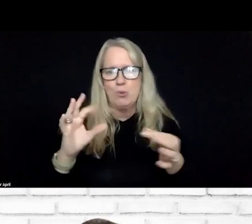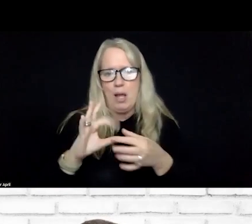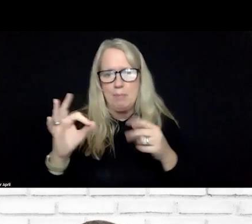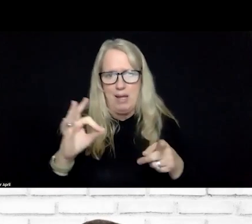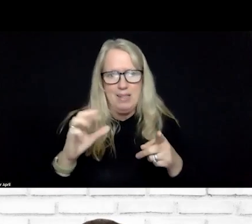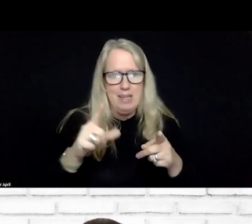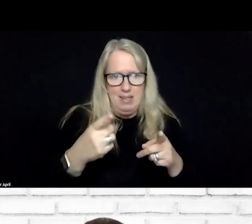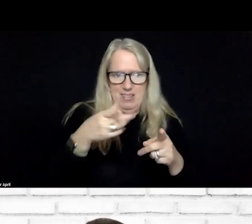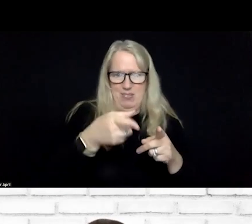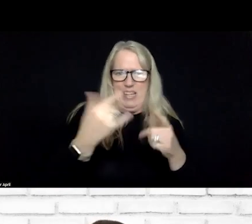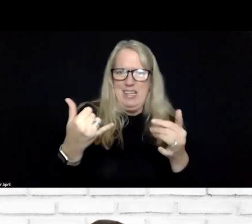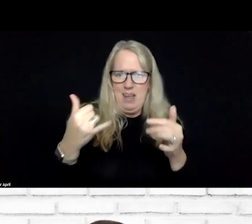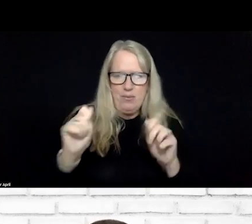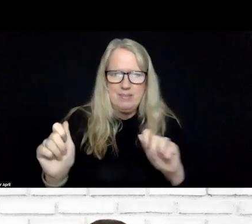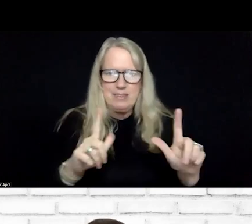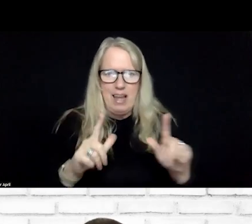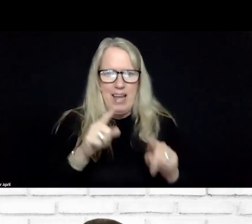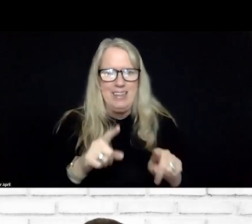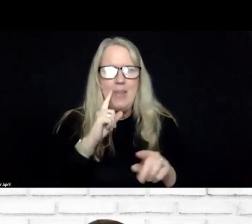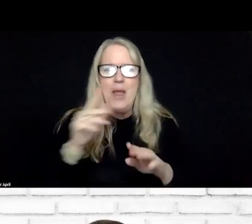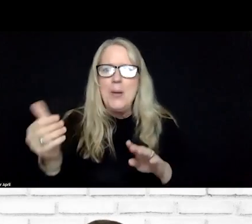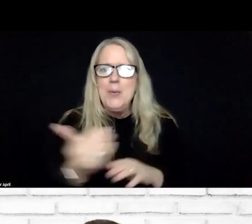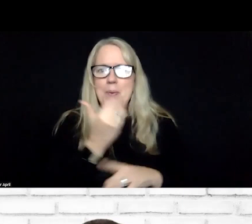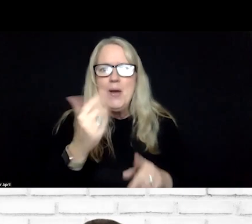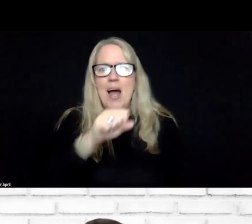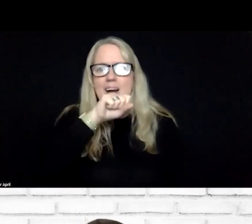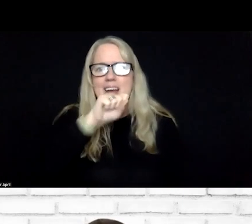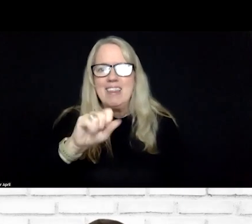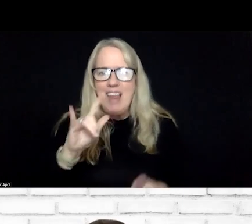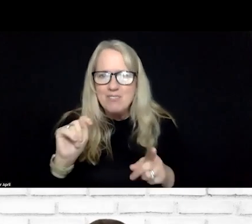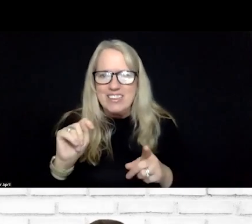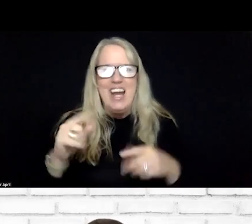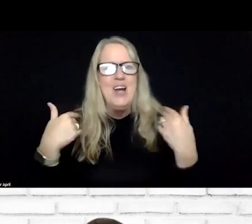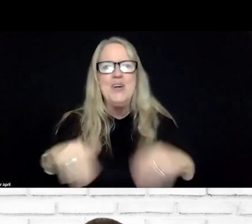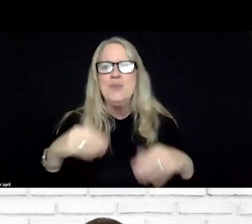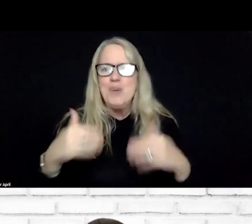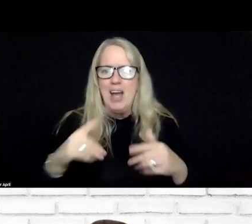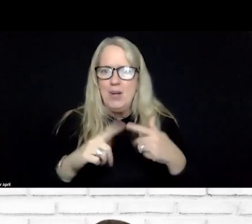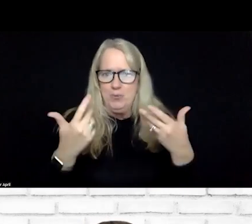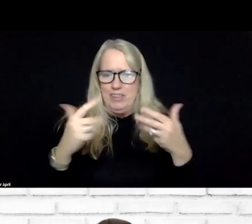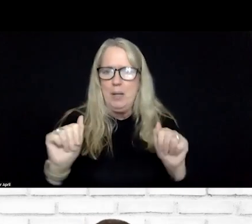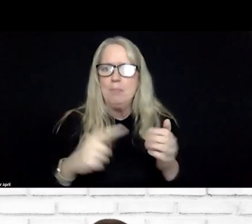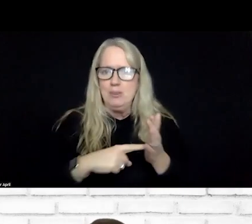THERE NOW. IT IS A NEW ONE. I ABSOLUTELY LOVE IT. WHAT IT IS ATTEMPTING TO SHOW FROM ALL OF THE INVOLVEMENT THAT WE HAVE SEEN IN